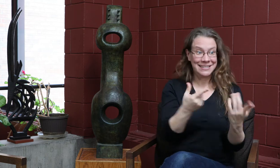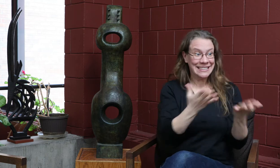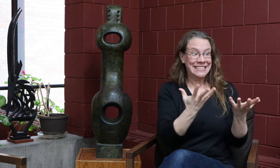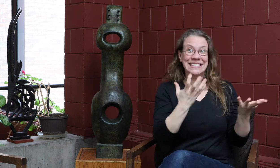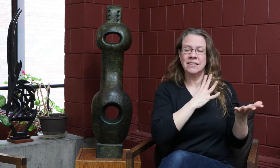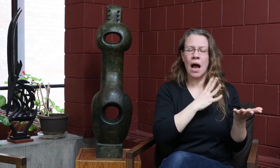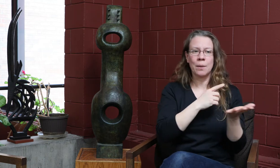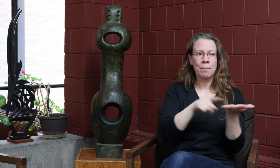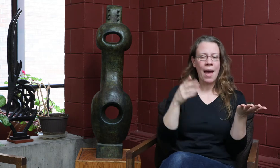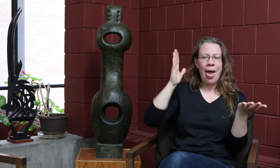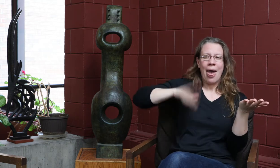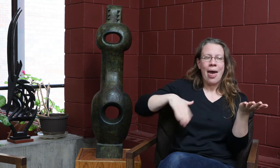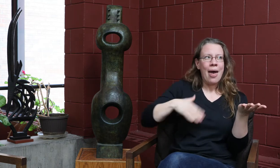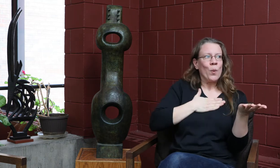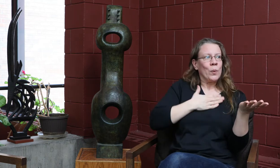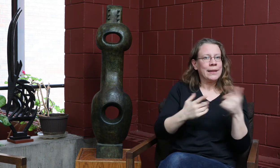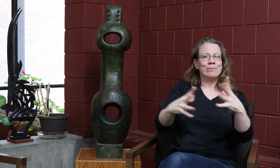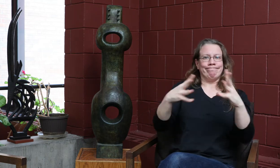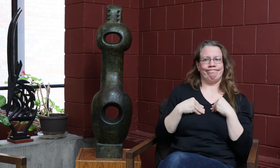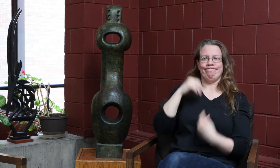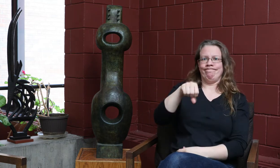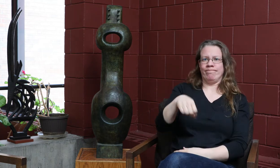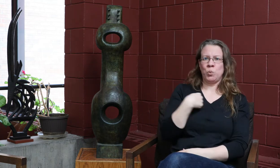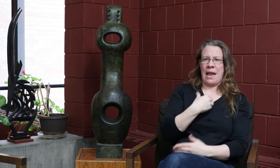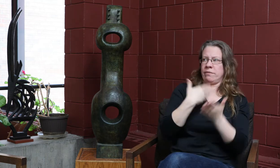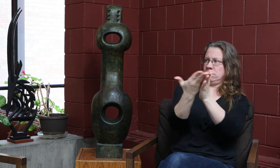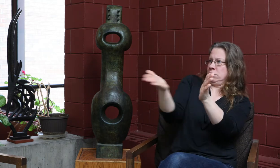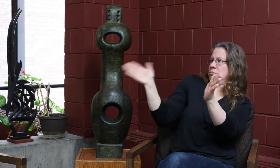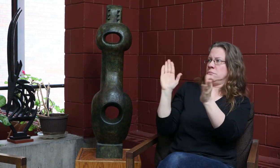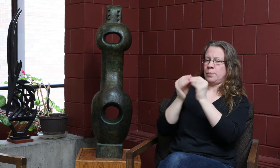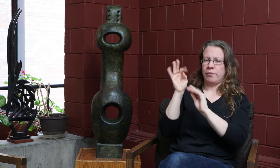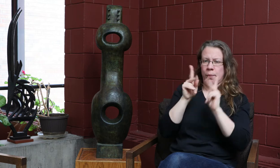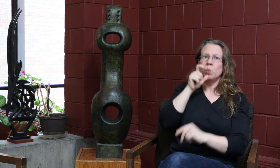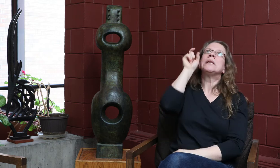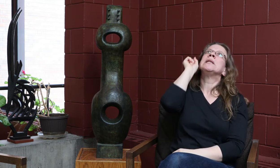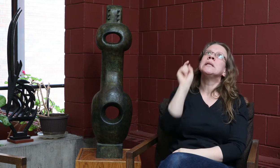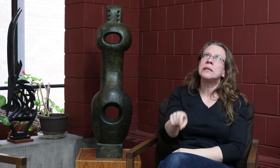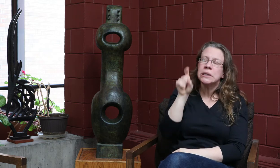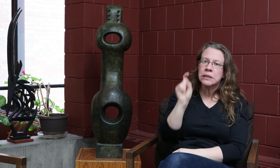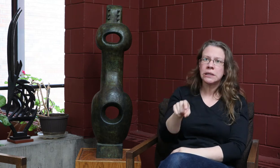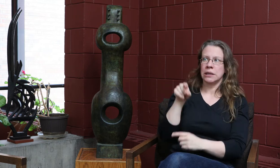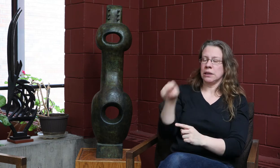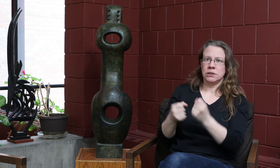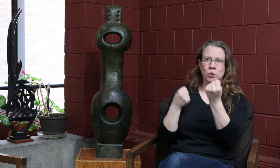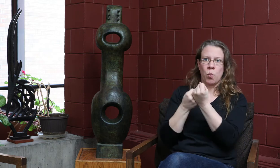We must! Which, fine. But there is an unwillingness to admit that there is a huge range of people that also need this support.